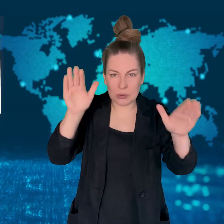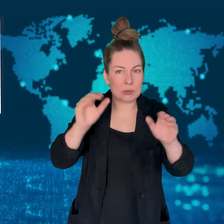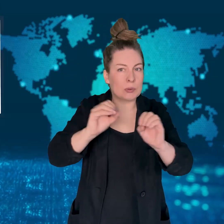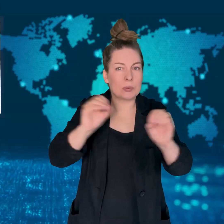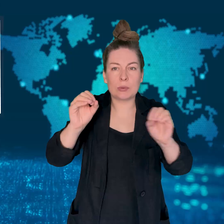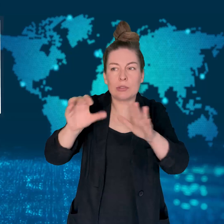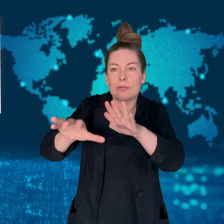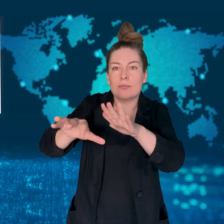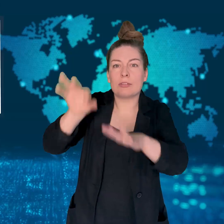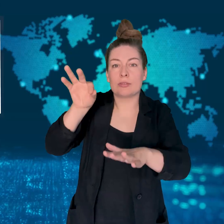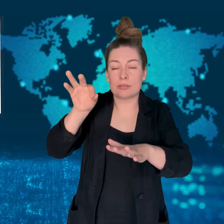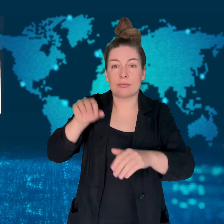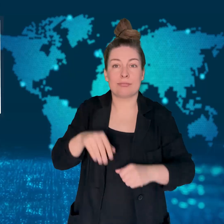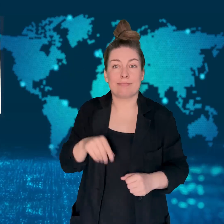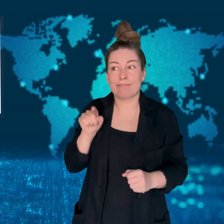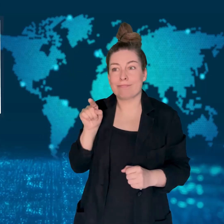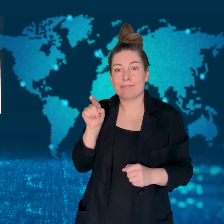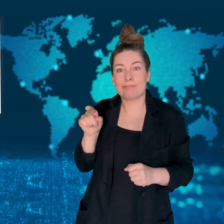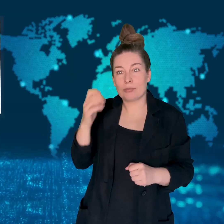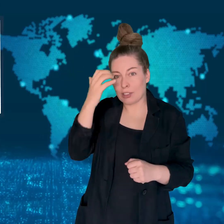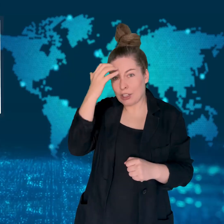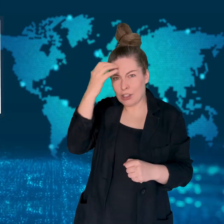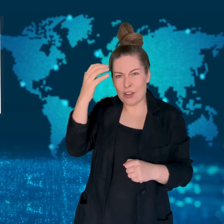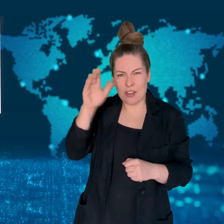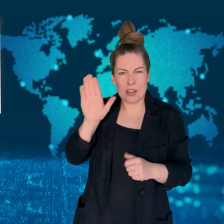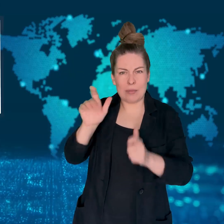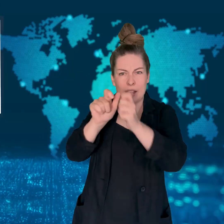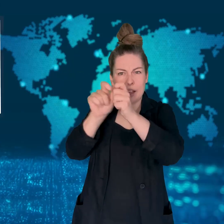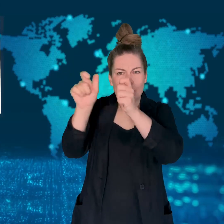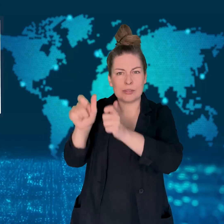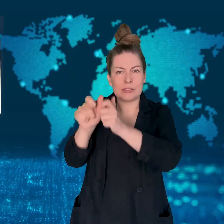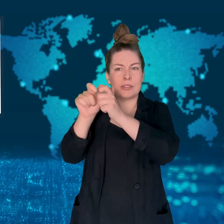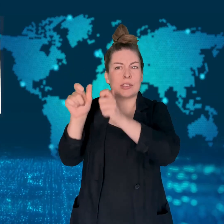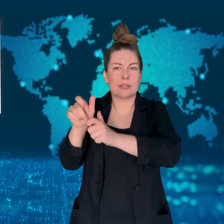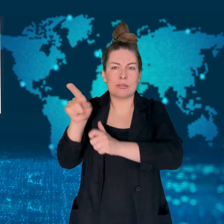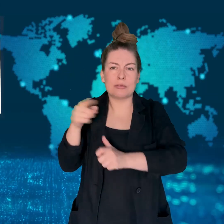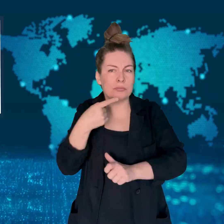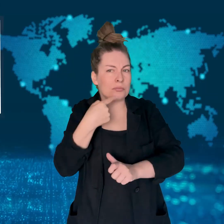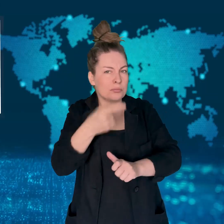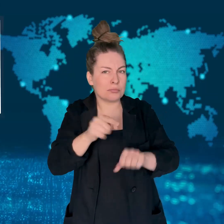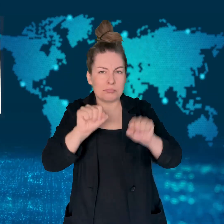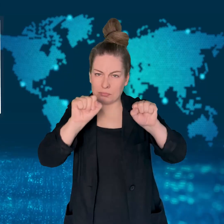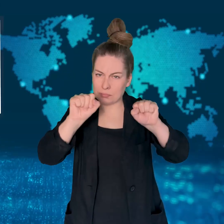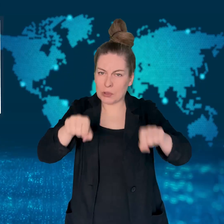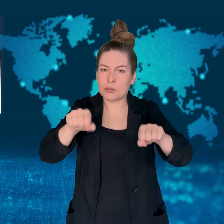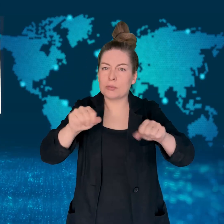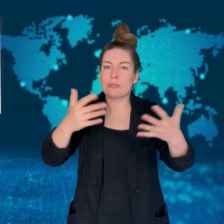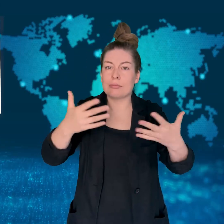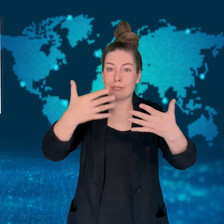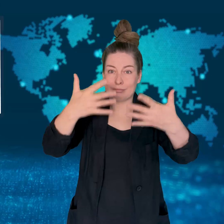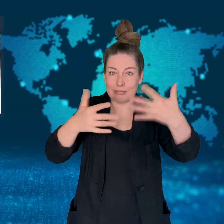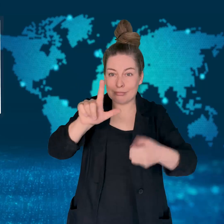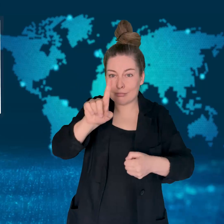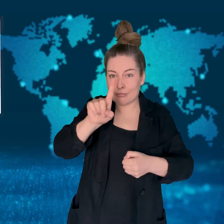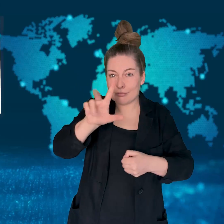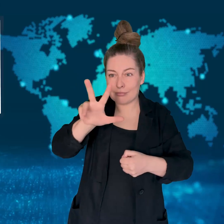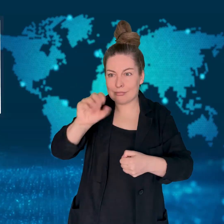When it sank, at least 96 of the 130 passengers drowned